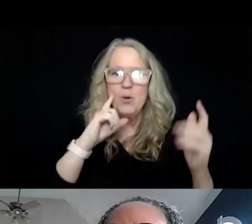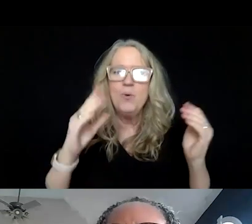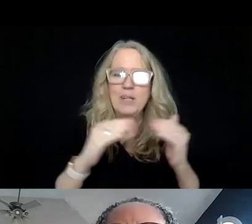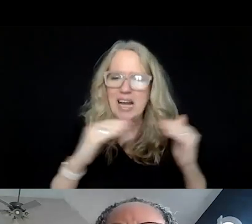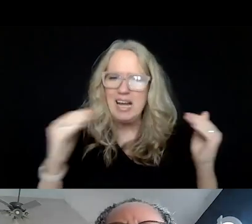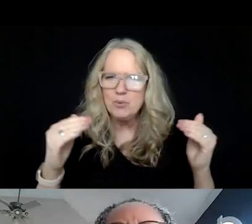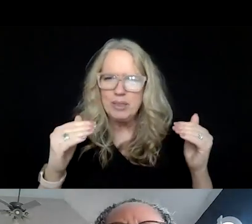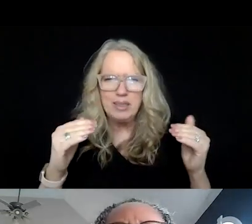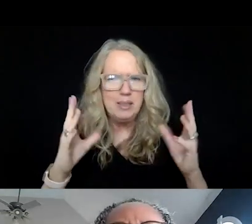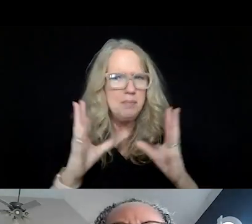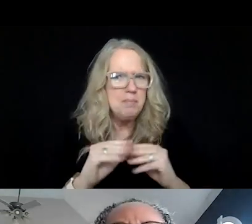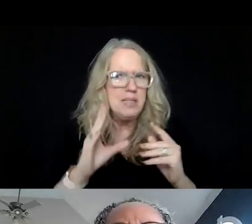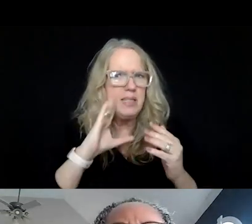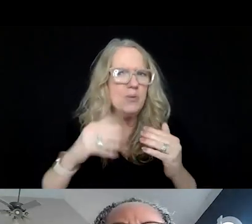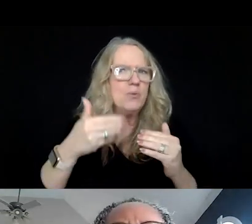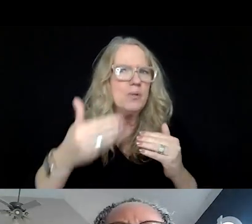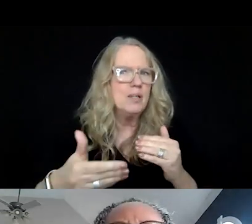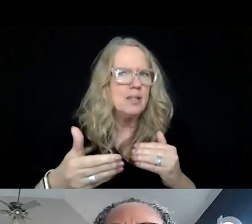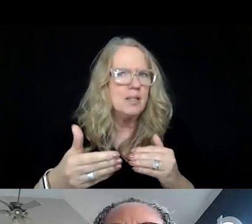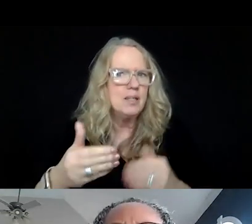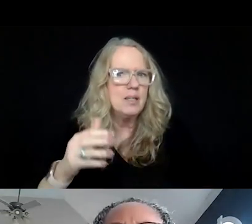I THINK THE LINK MAY HAVE BEEN SHARED. I WILL SHARE IT IN THE